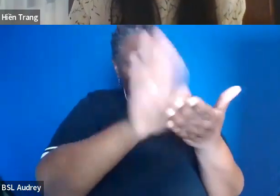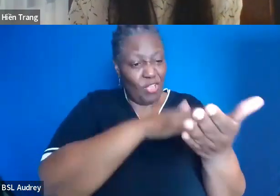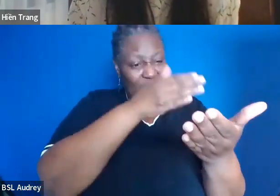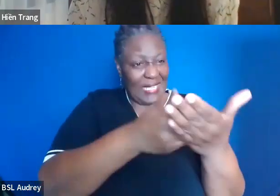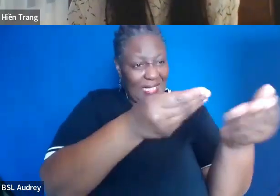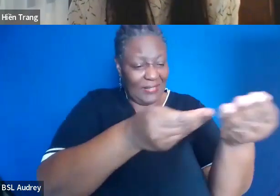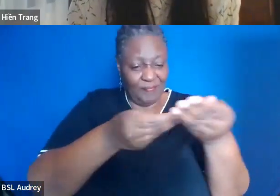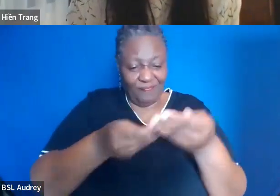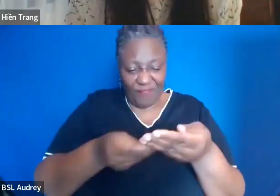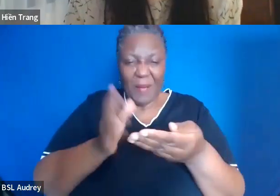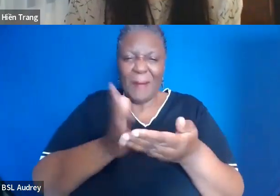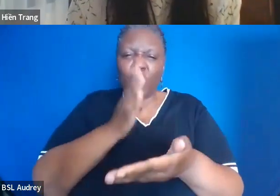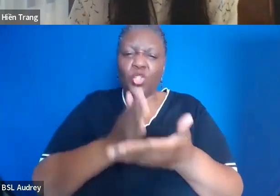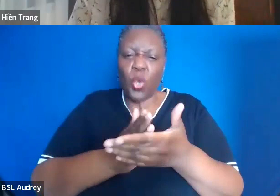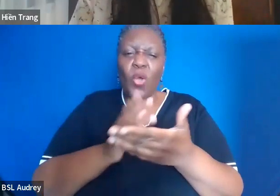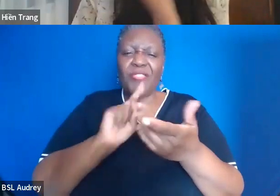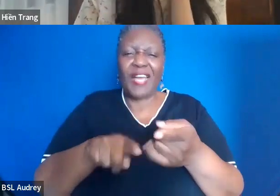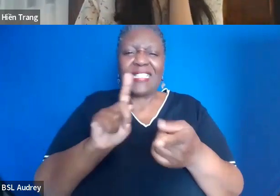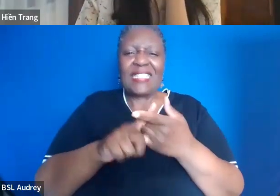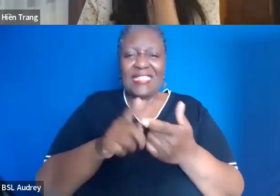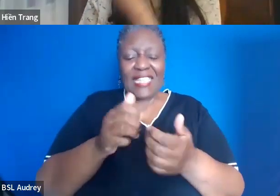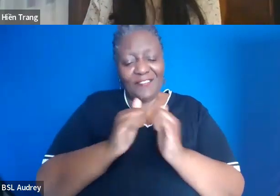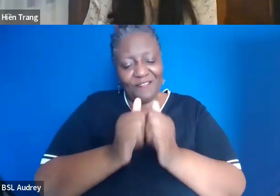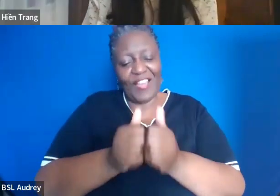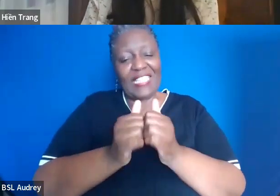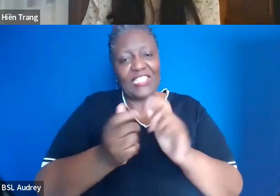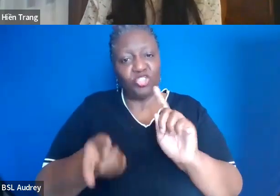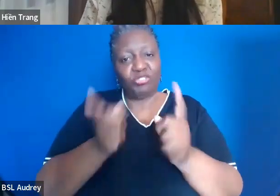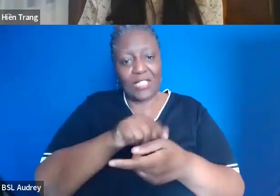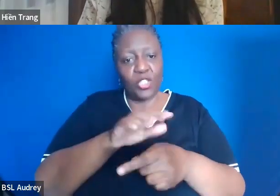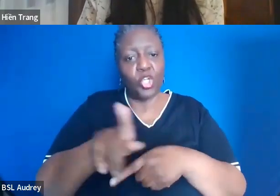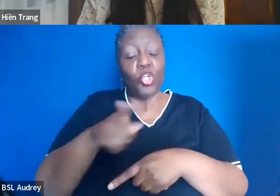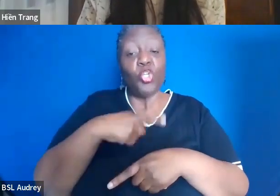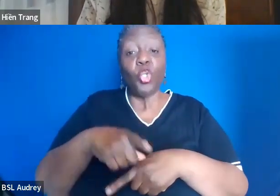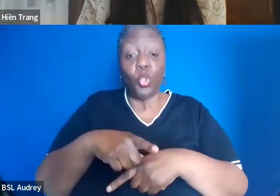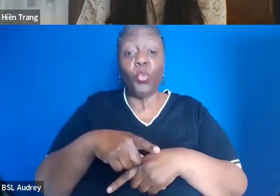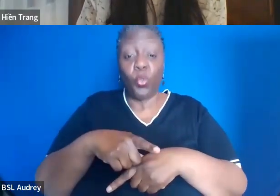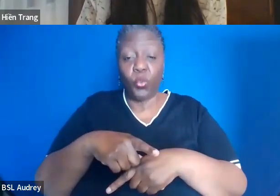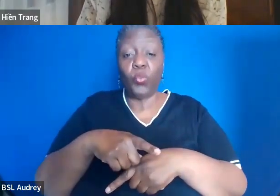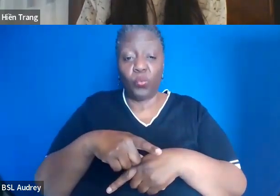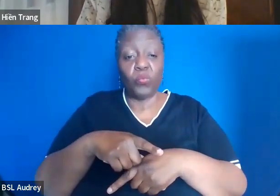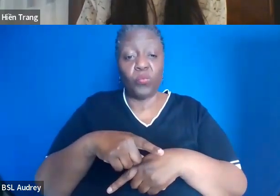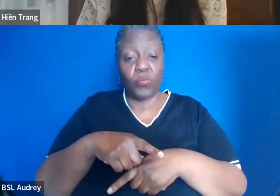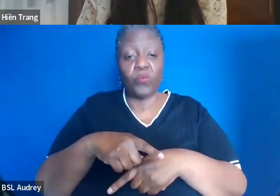um to make sure that it's a valid translation you will do just that translate uh from English